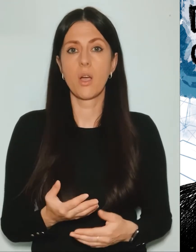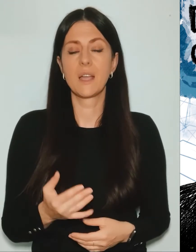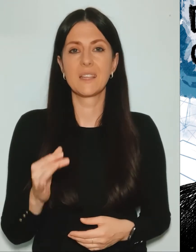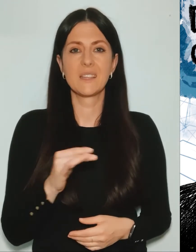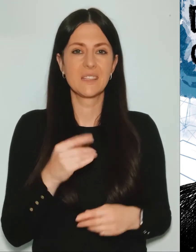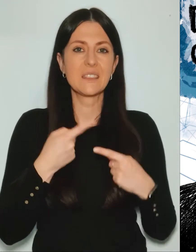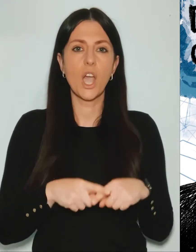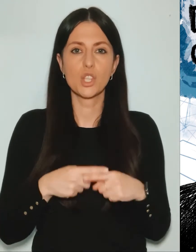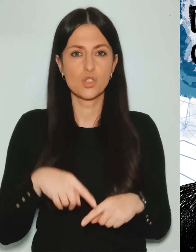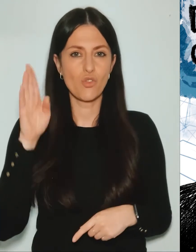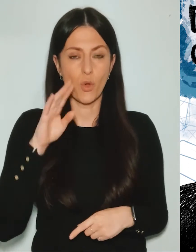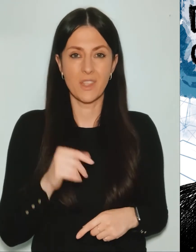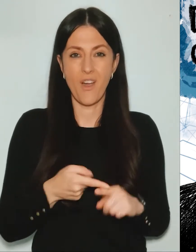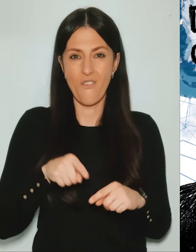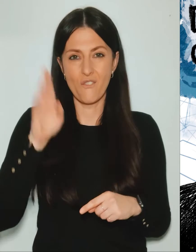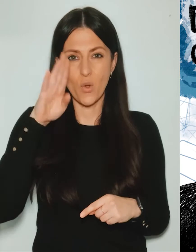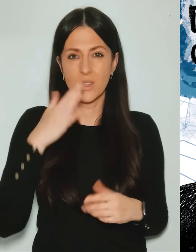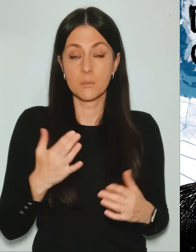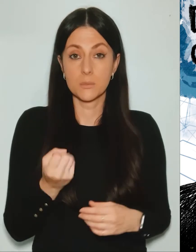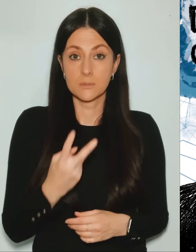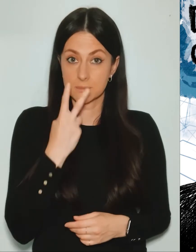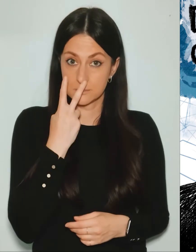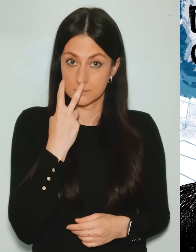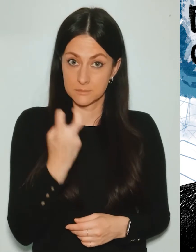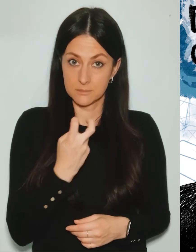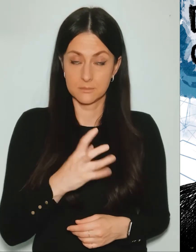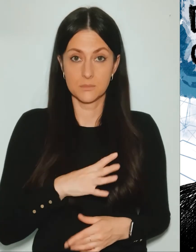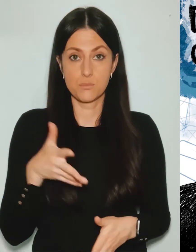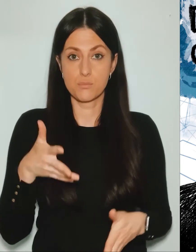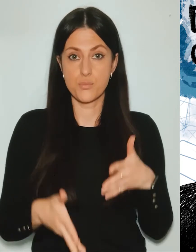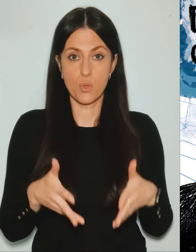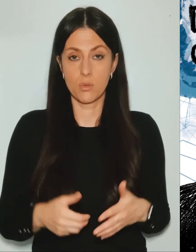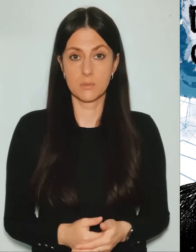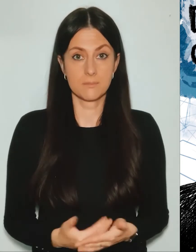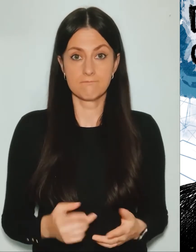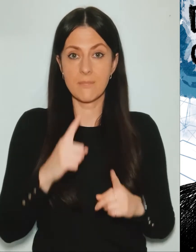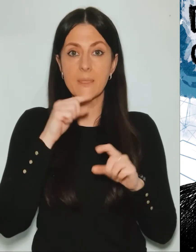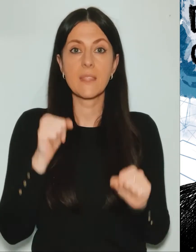Water that just stinks of some kind of swamp that just can't be given to children.